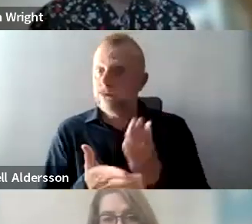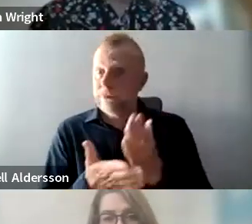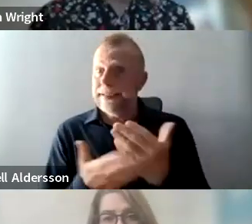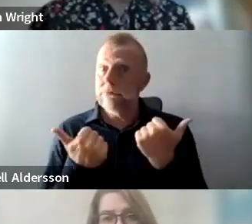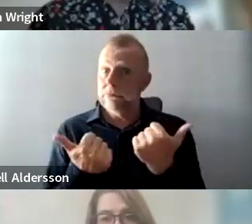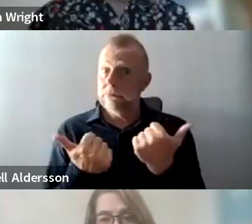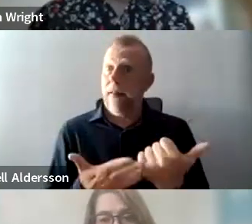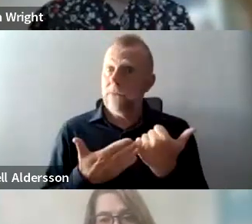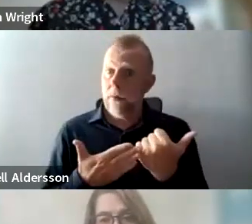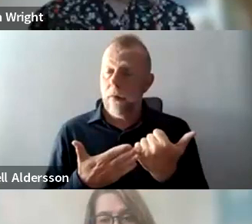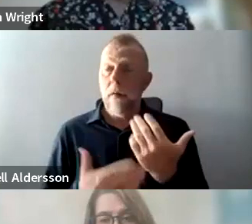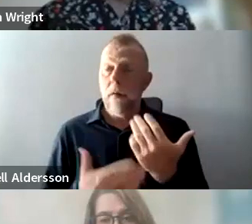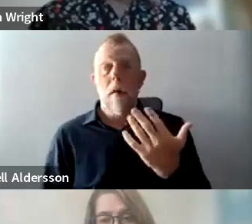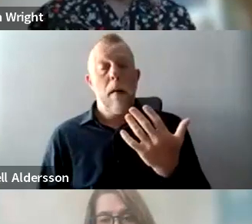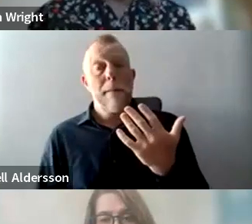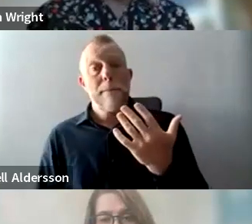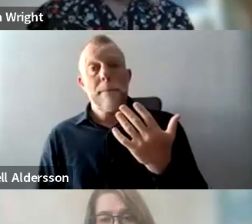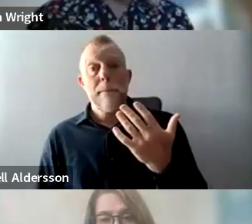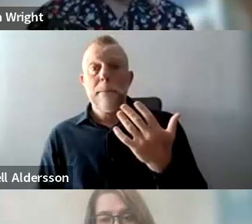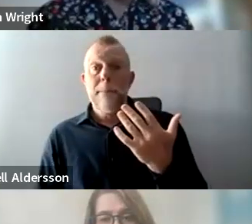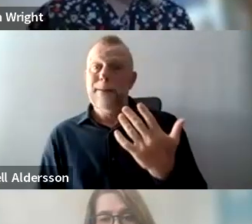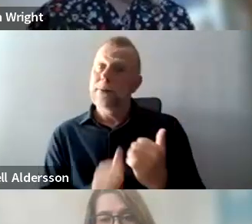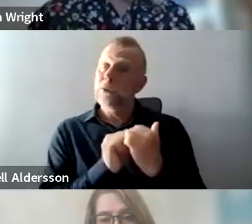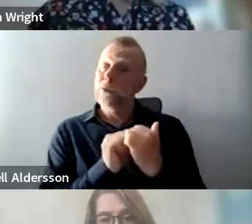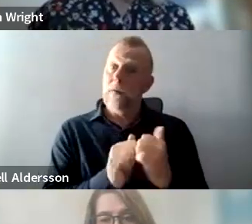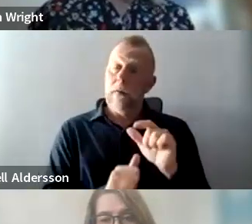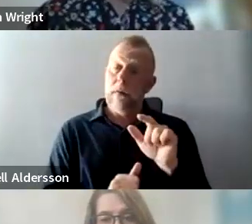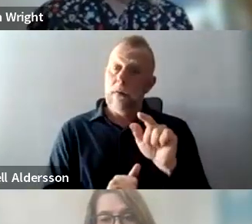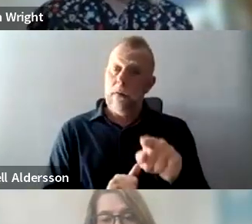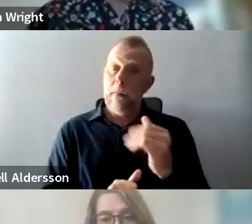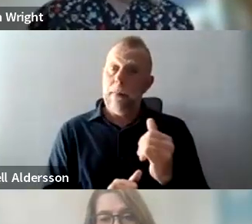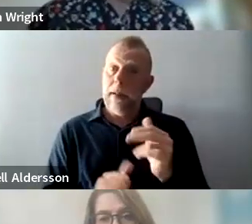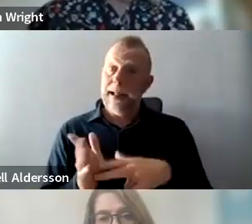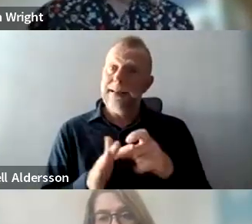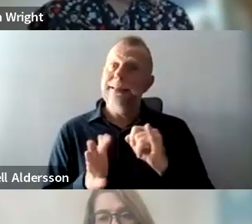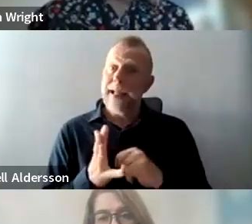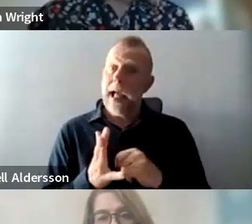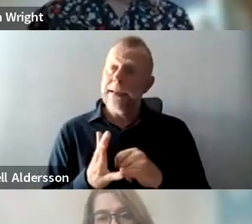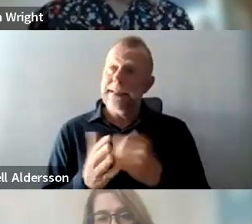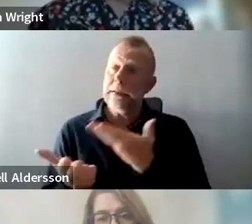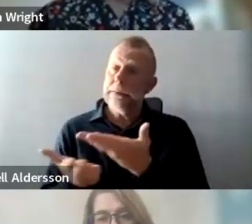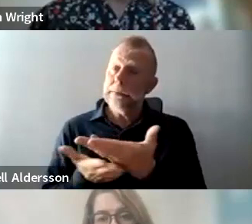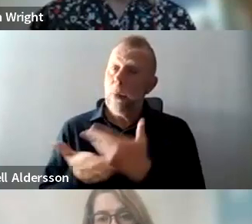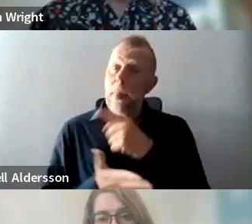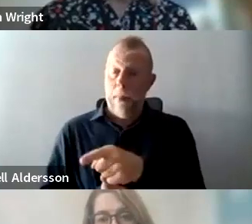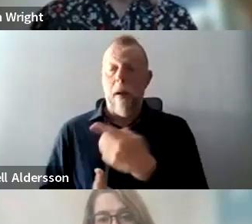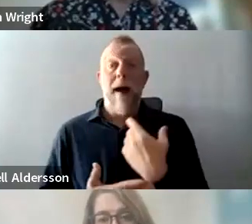Maybe that's something to look at with the NDCS, who do have a really